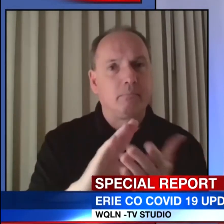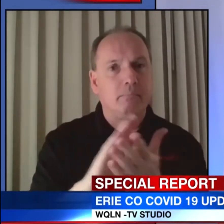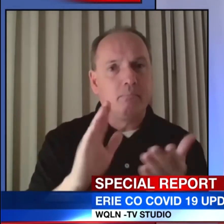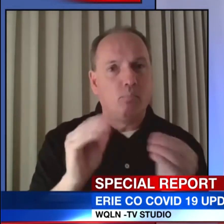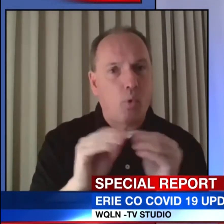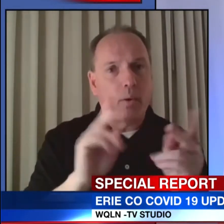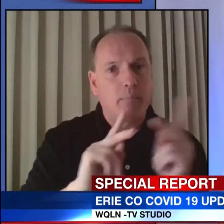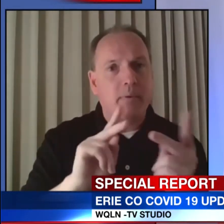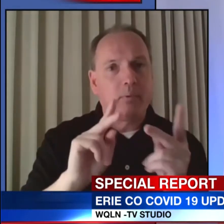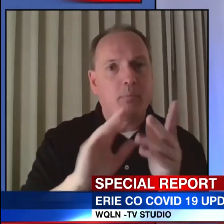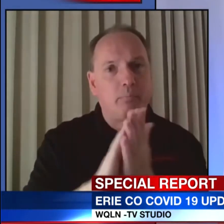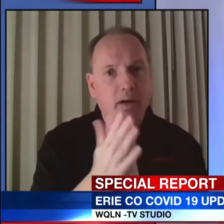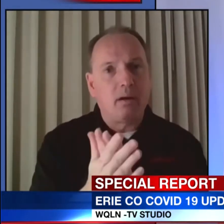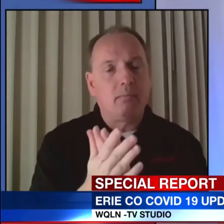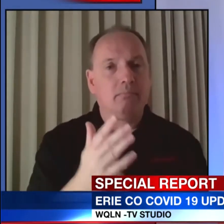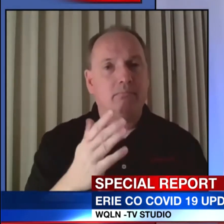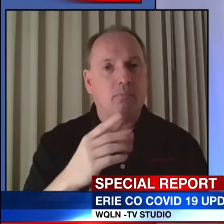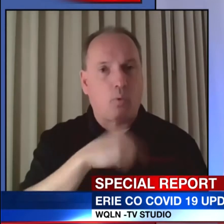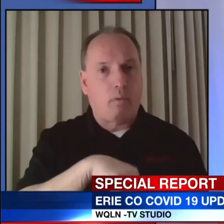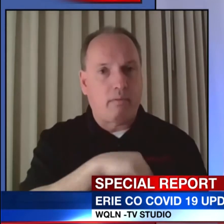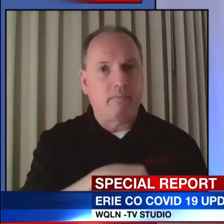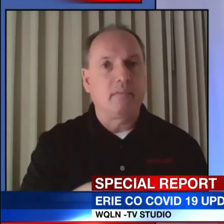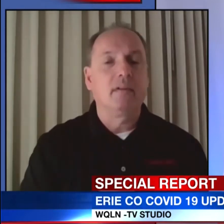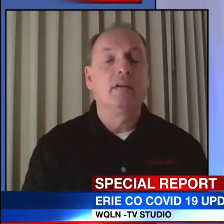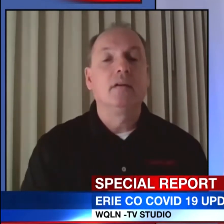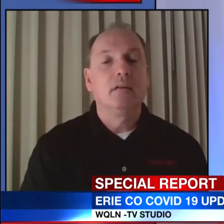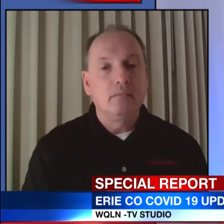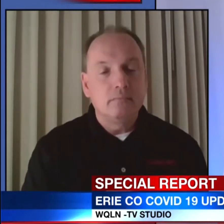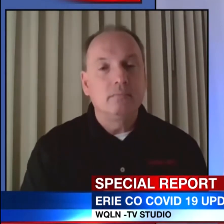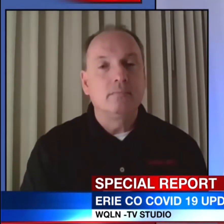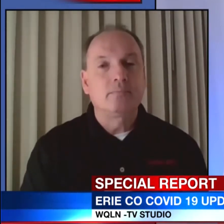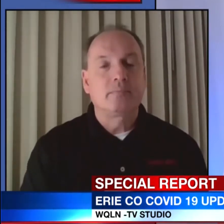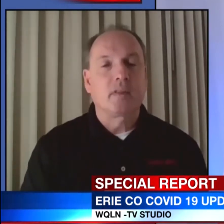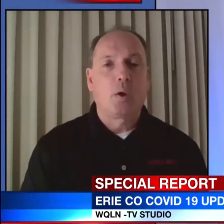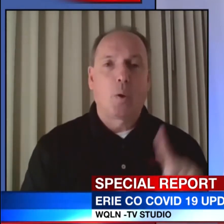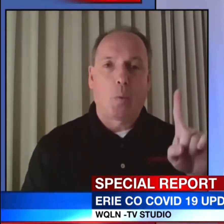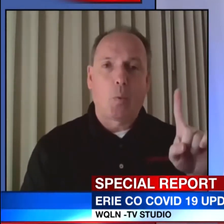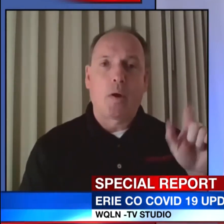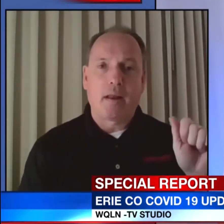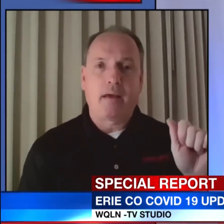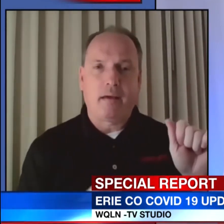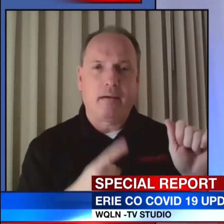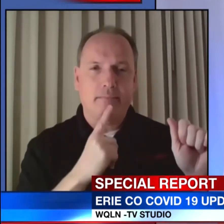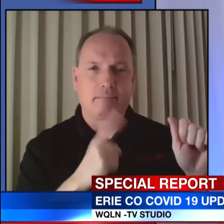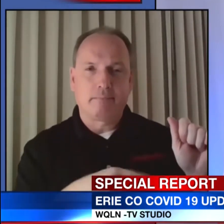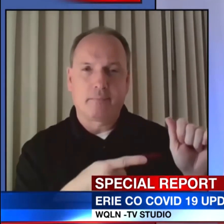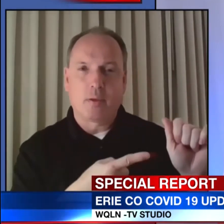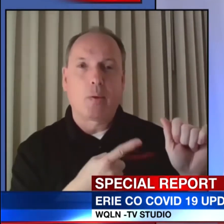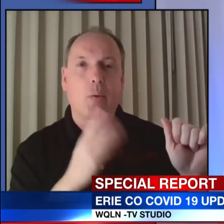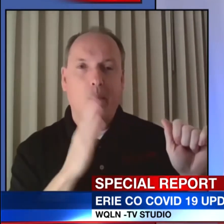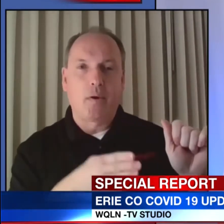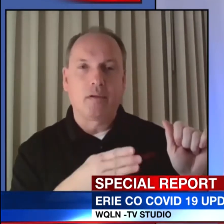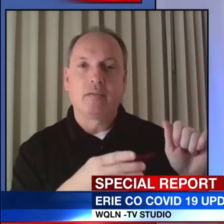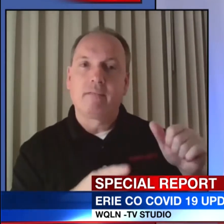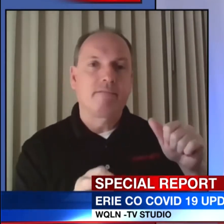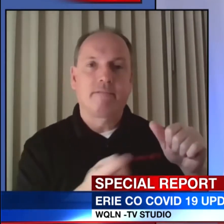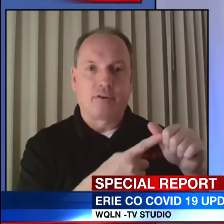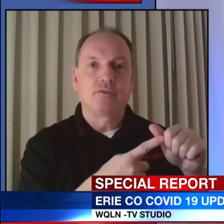ARE YOU CONFIDENT THAT WE WILL HAVE THE DOSES ABLE AS MORE PEOPLE BECOME ELIGIBLE?